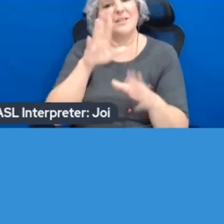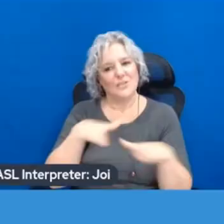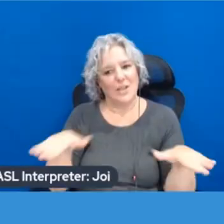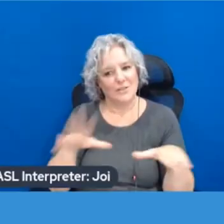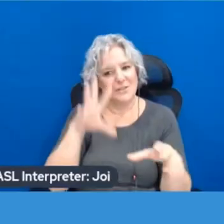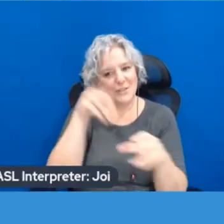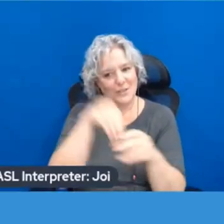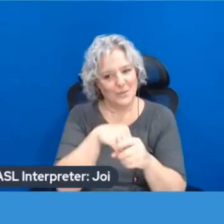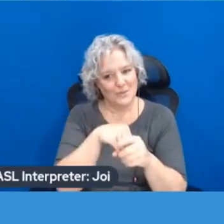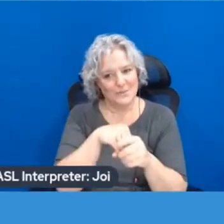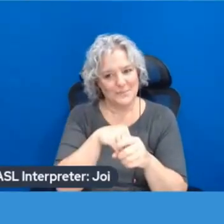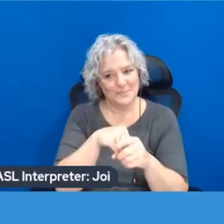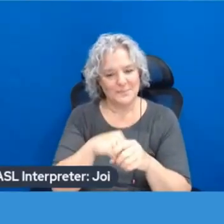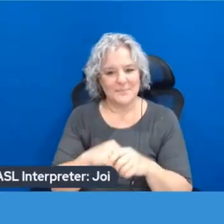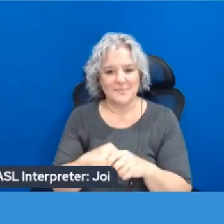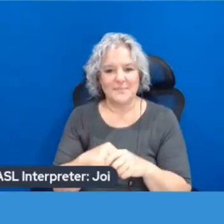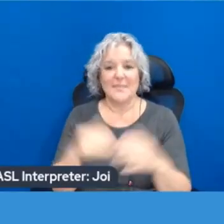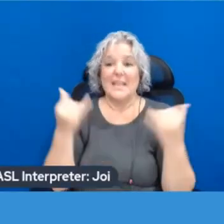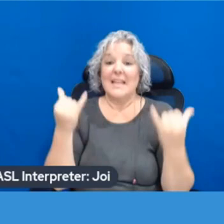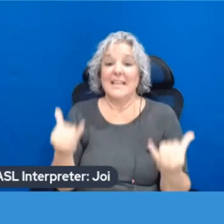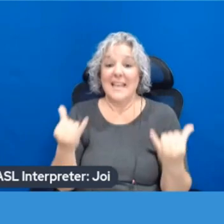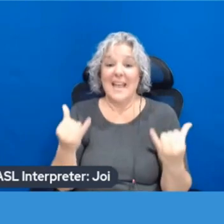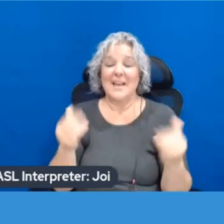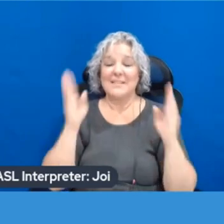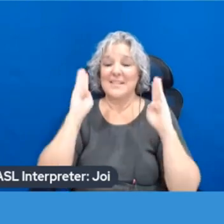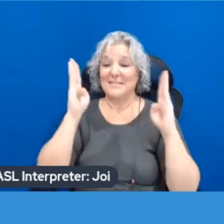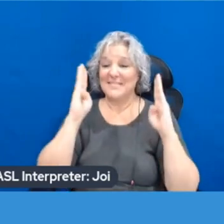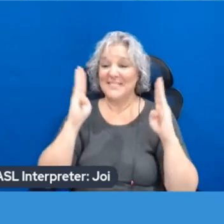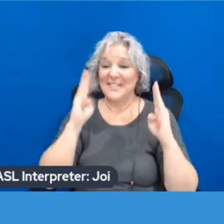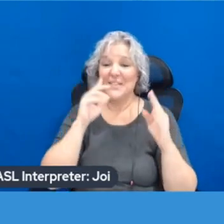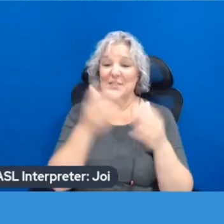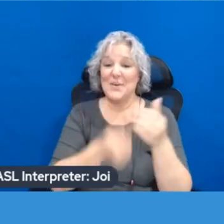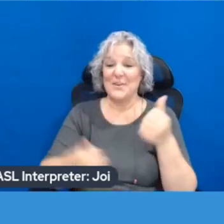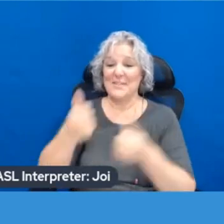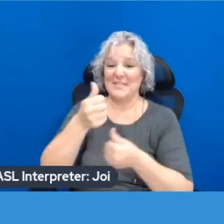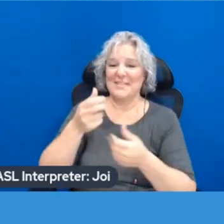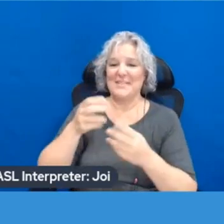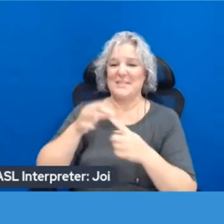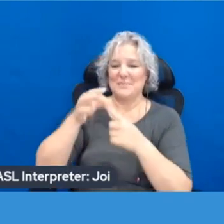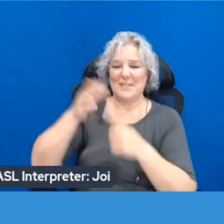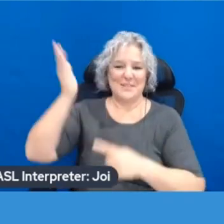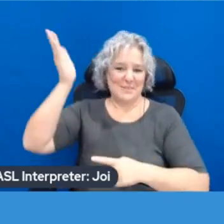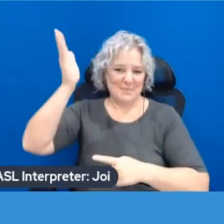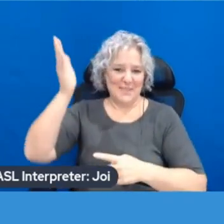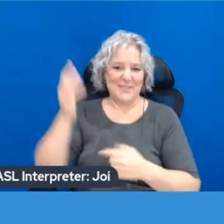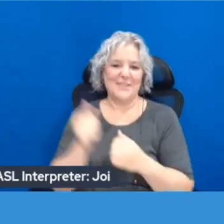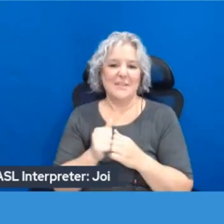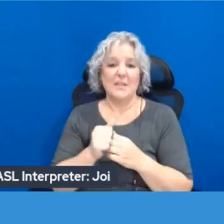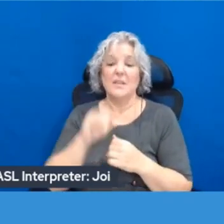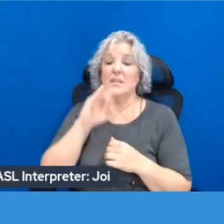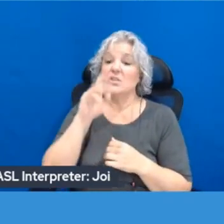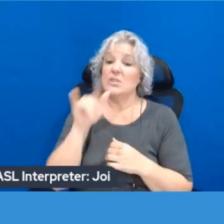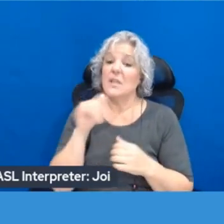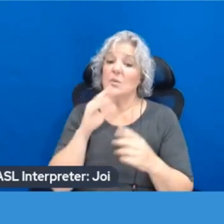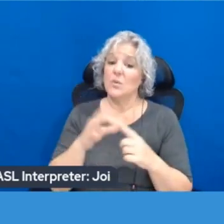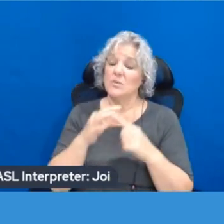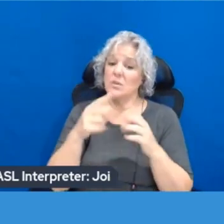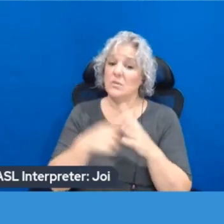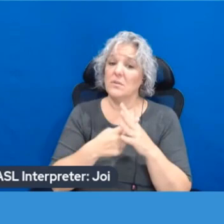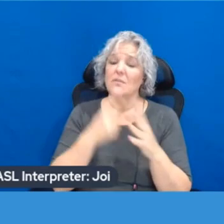Now, let's listen to our keynote where Jani sets the stage for our discussion about our current priorities and technical assistance.